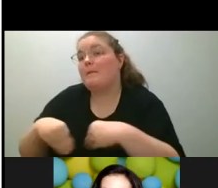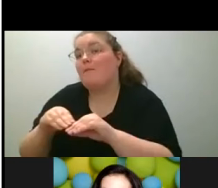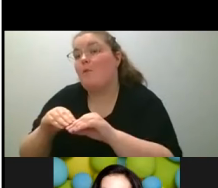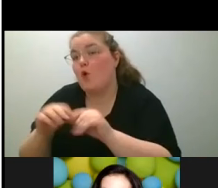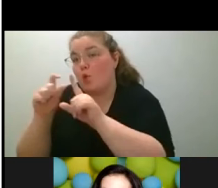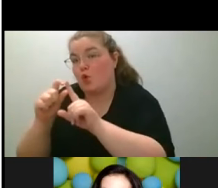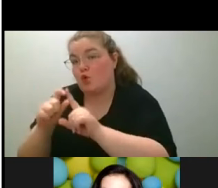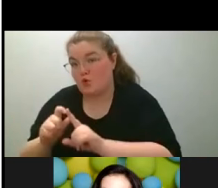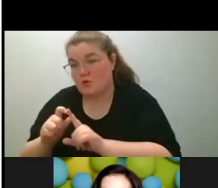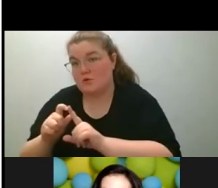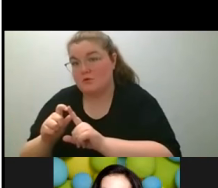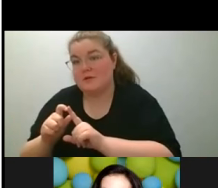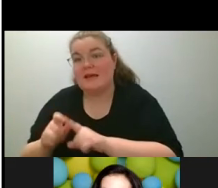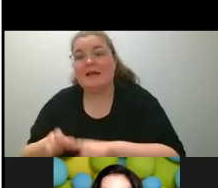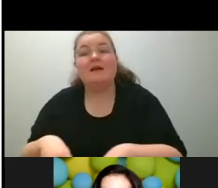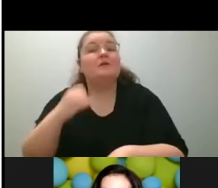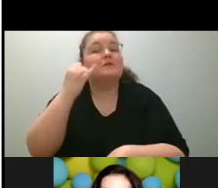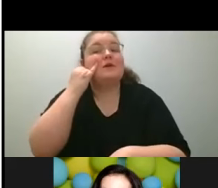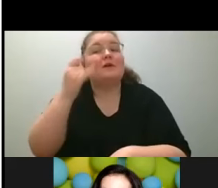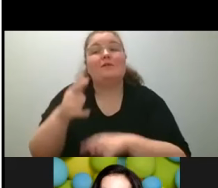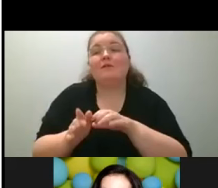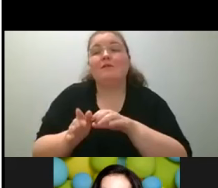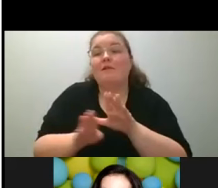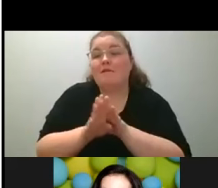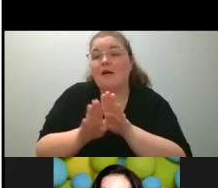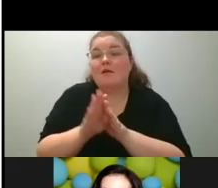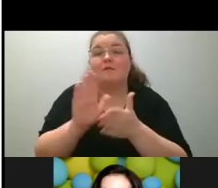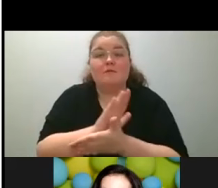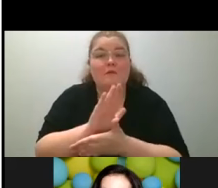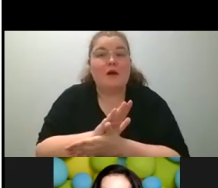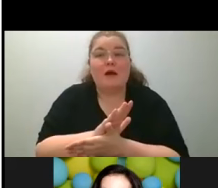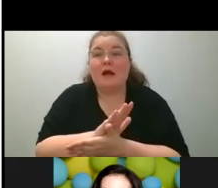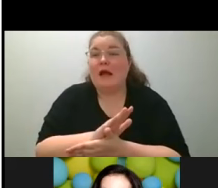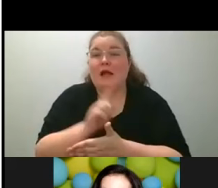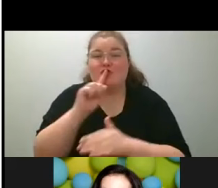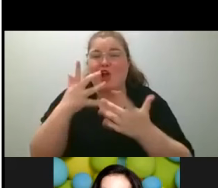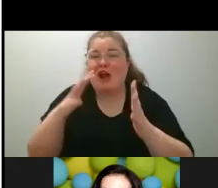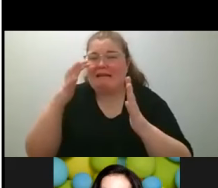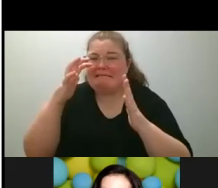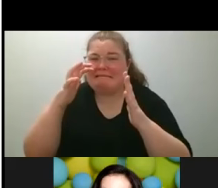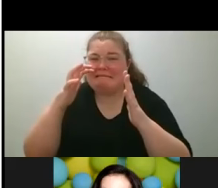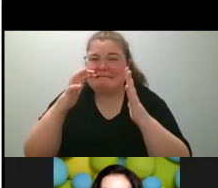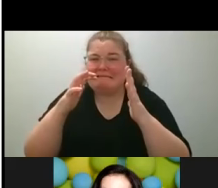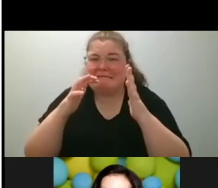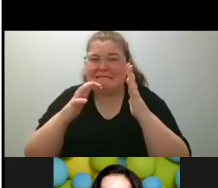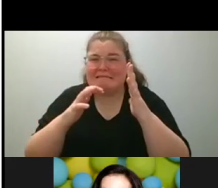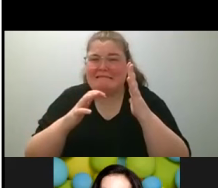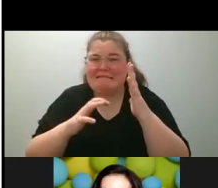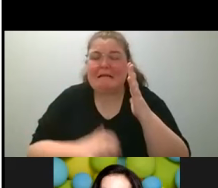So if you're creating a document where it's already a very tight fit, there may need to be some reformatting done